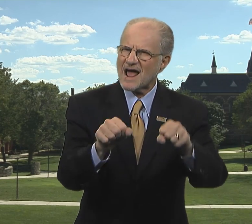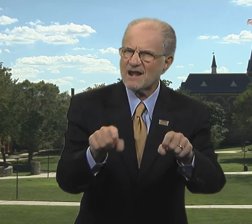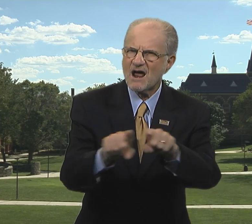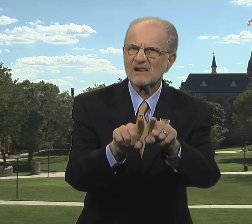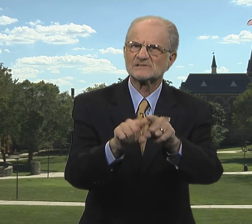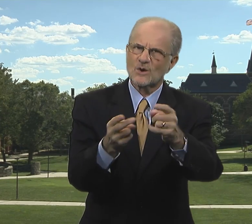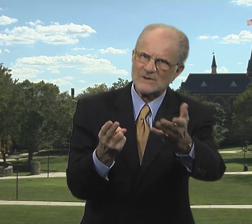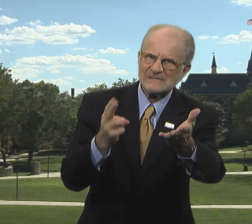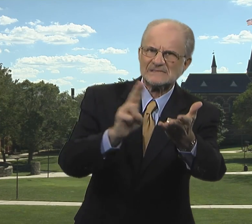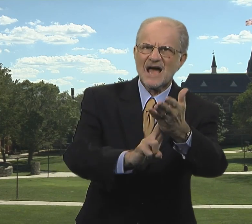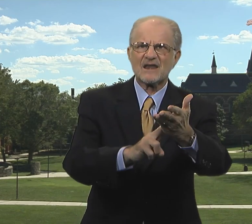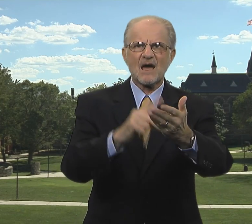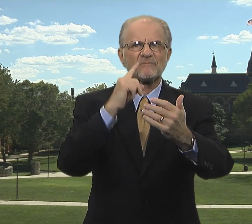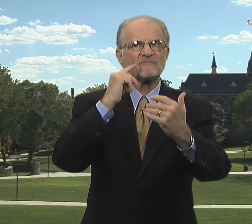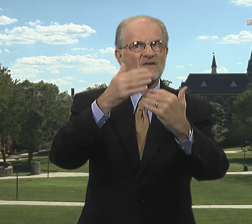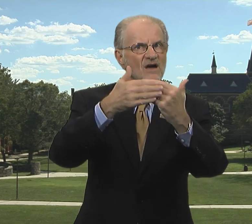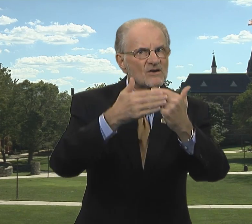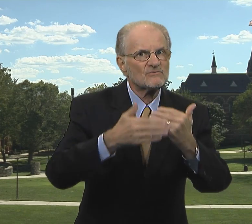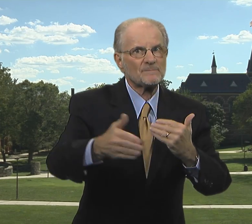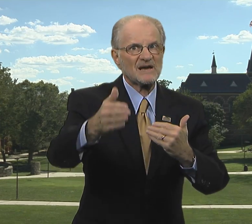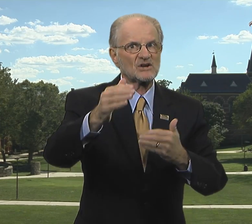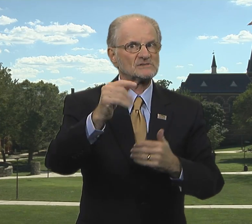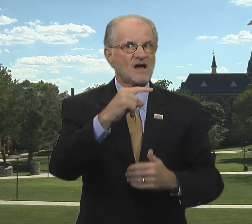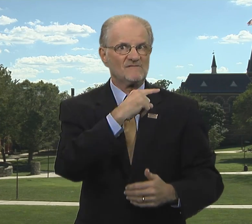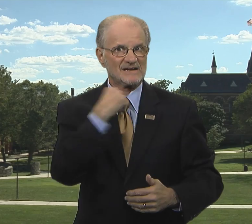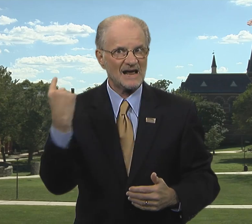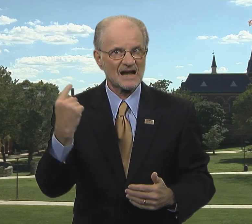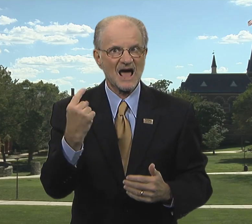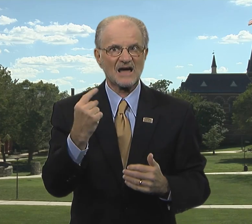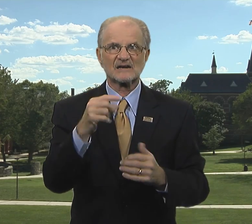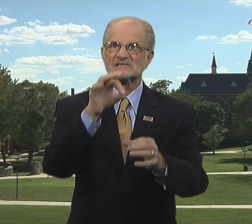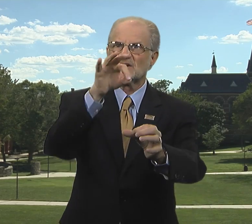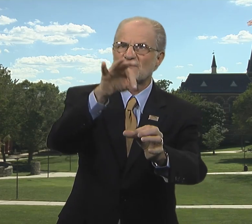You can also sign up for reminders of deadlines,